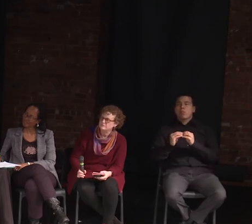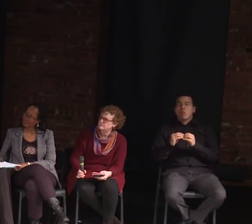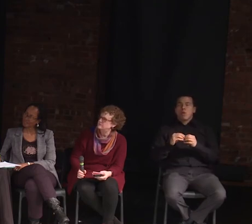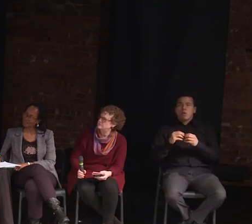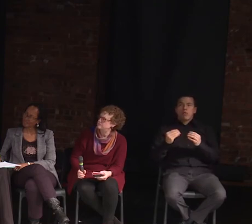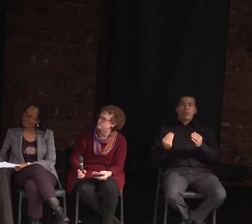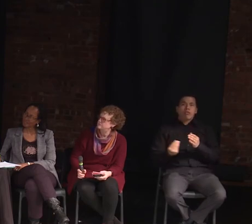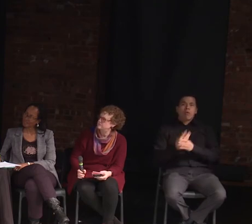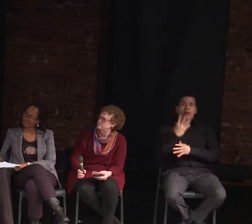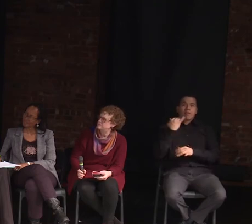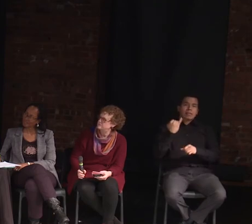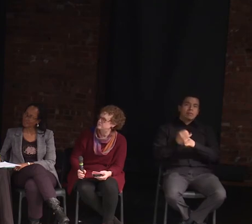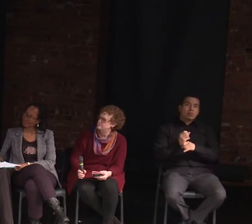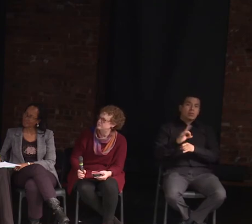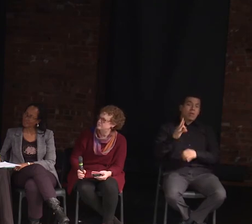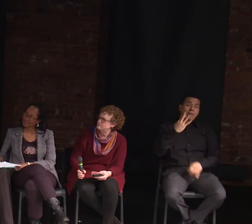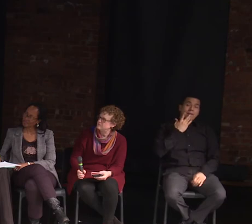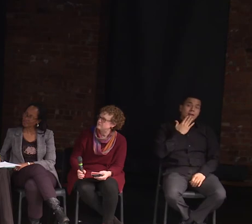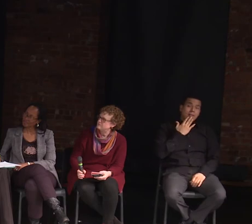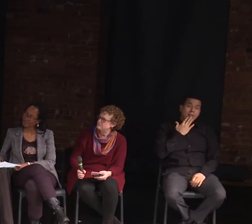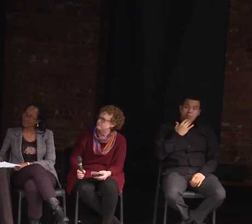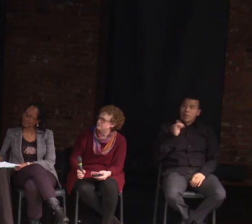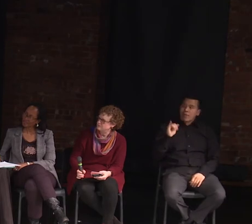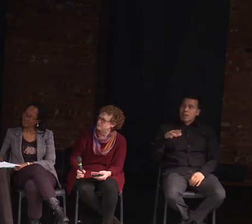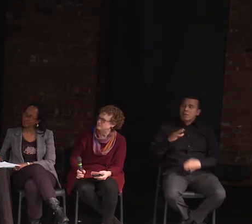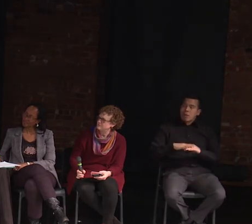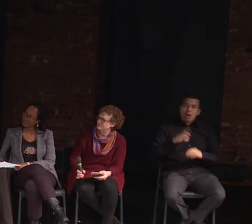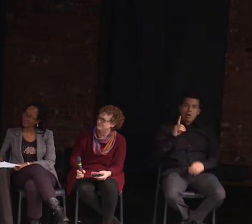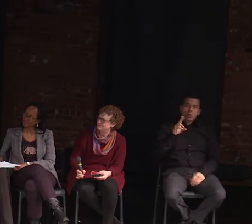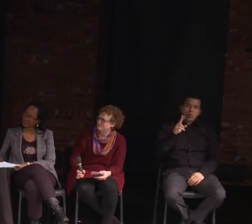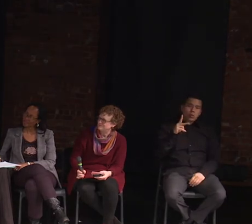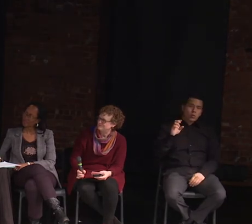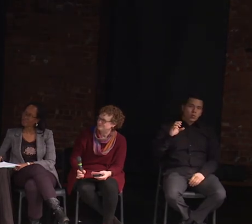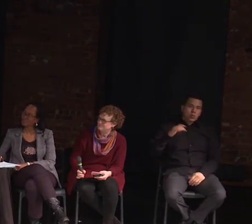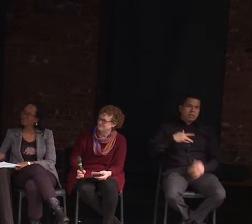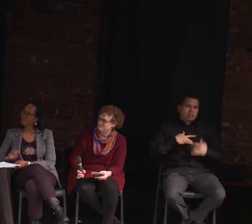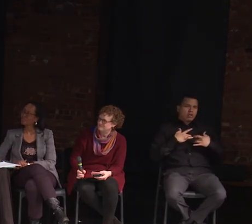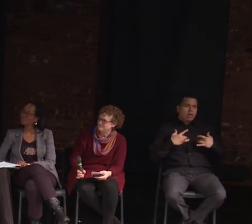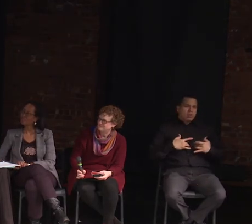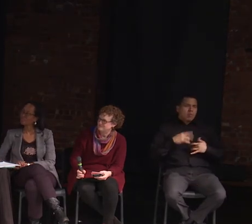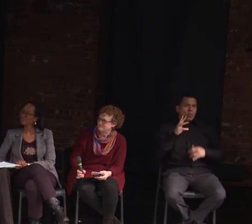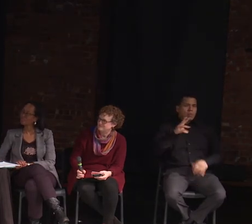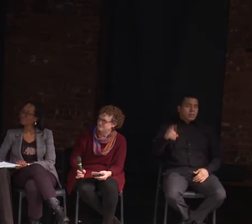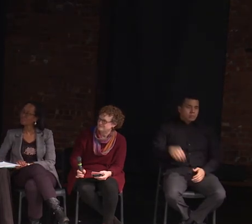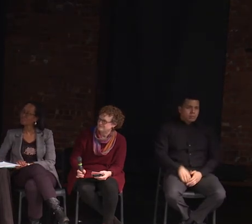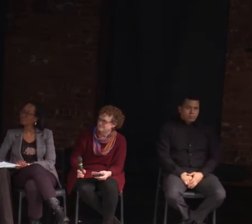It's actually on the Duke Charitable Foundation's website if anybody wants to see it.